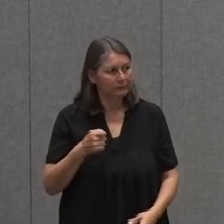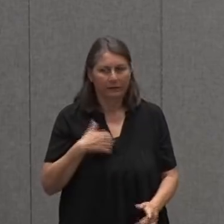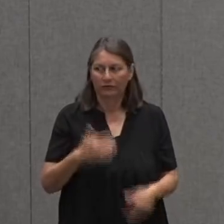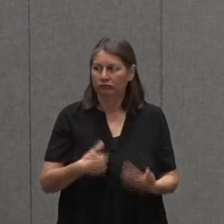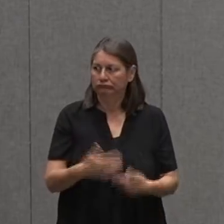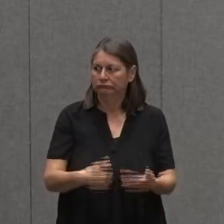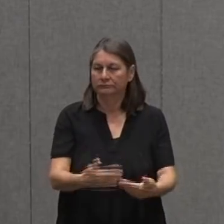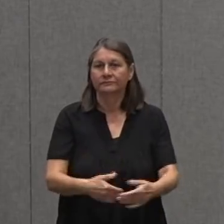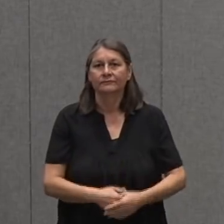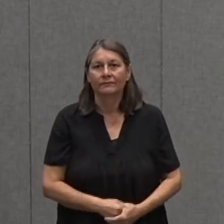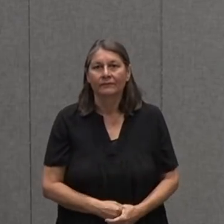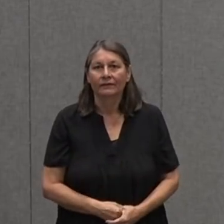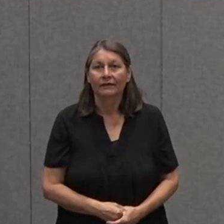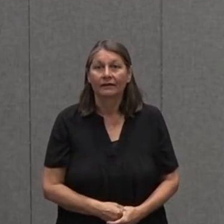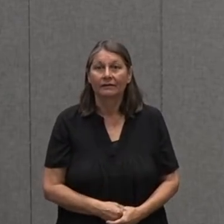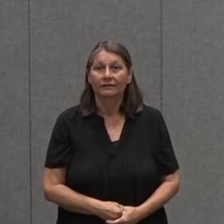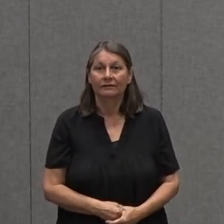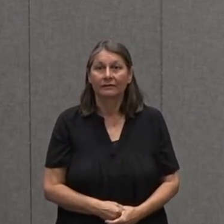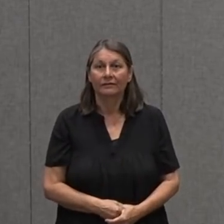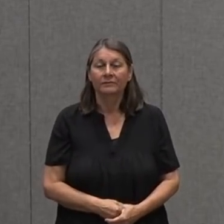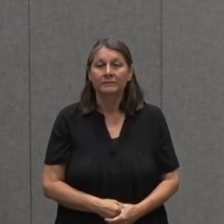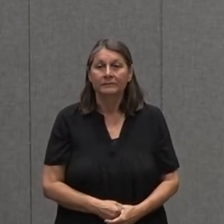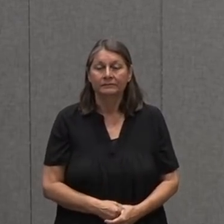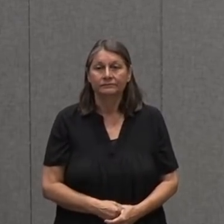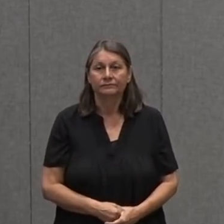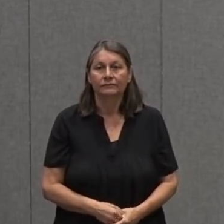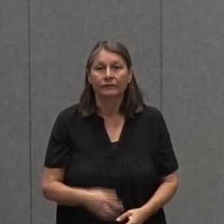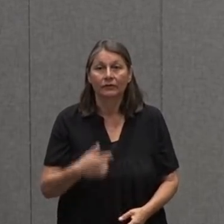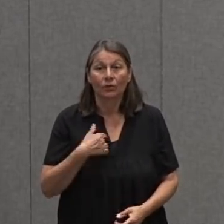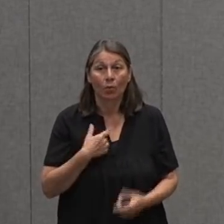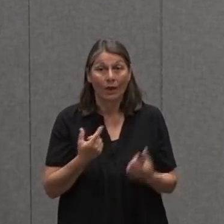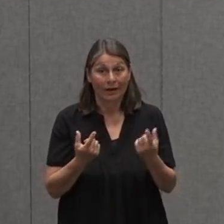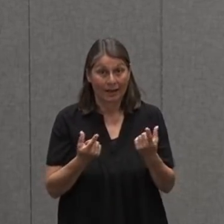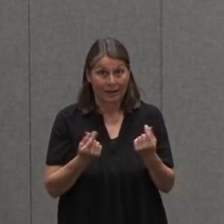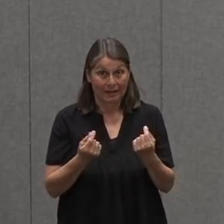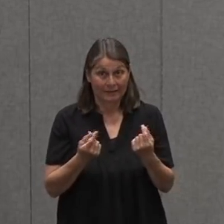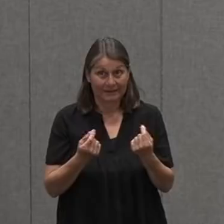Wow, okay, so what I did is I pulled up nasa.gov